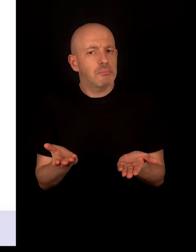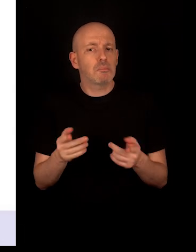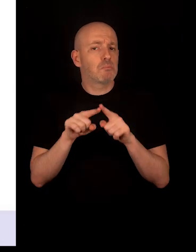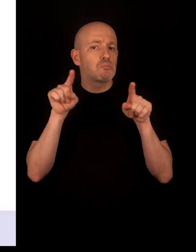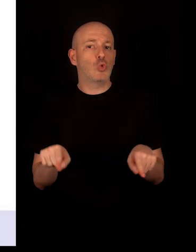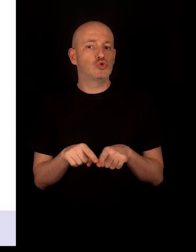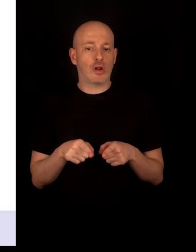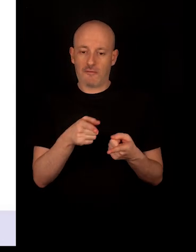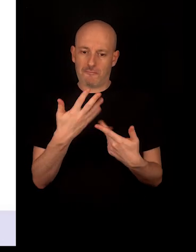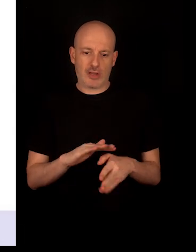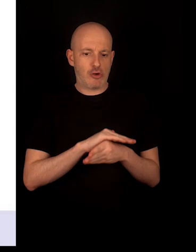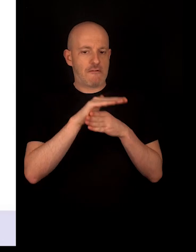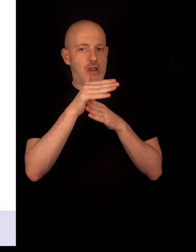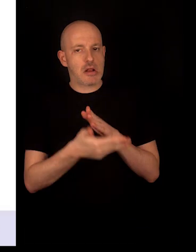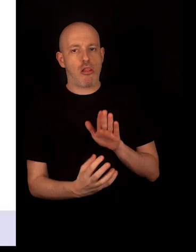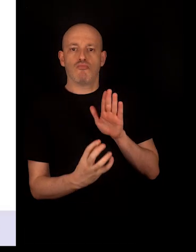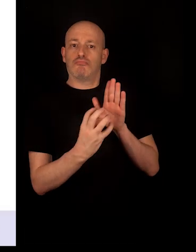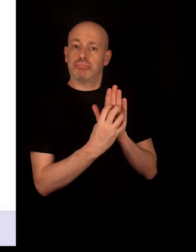For example, in a poster, if you have a final exhibition